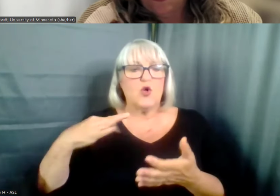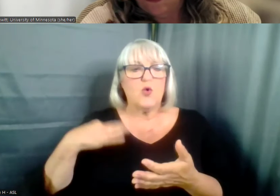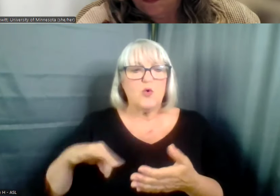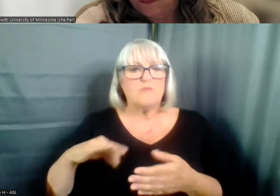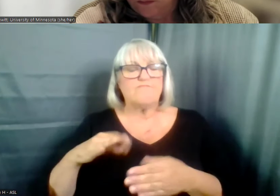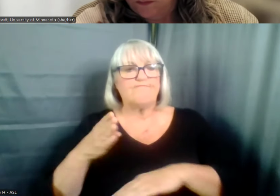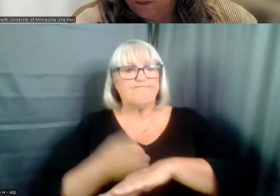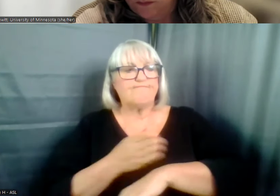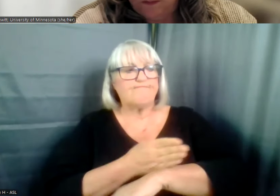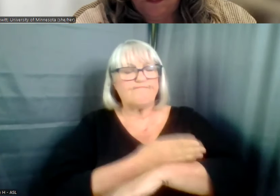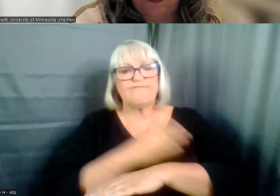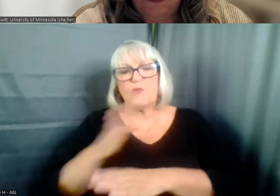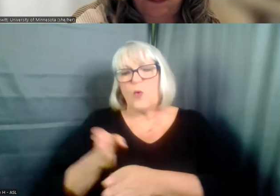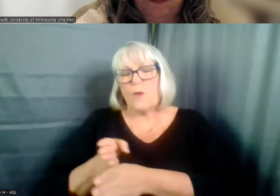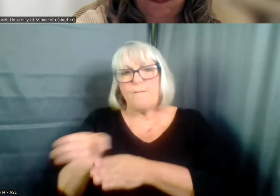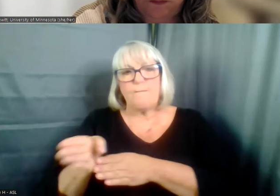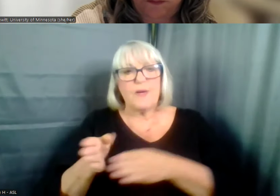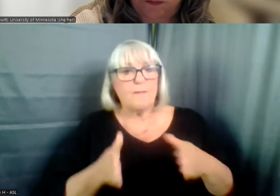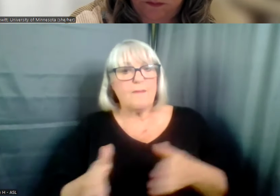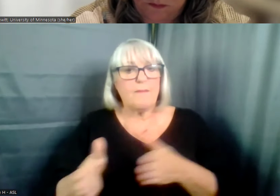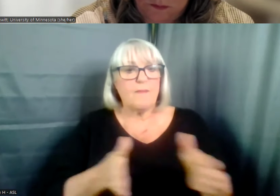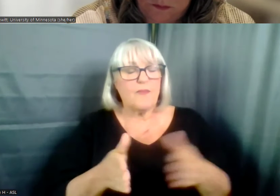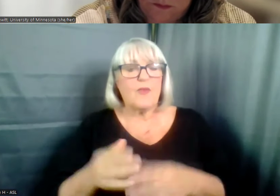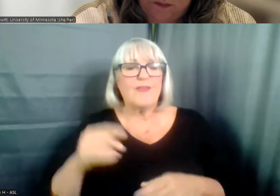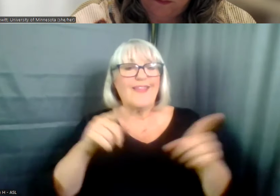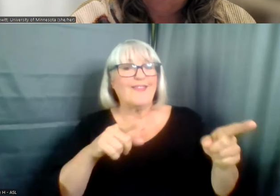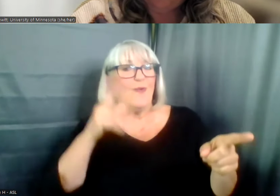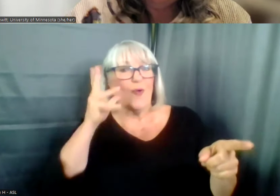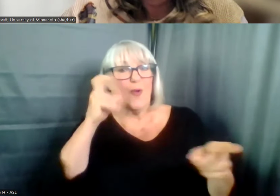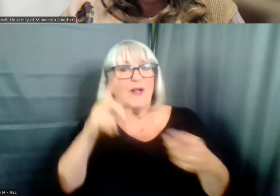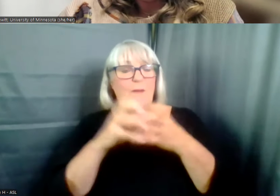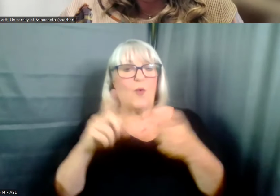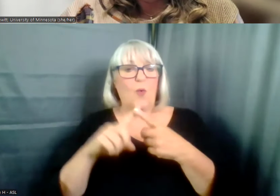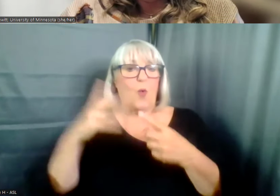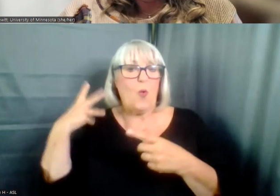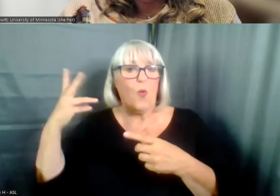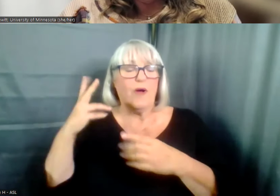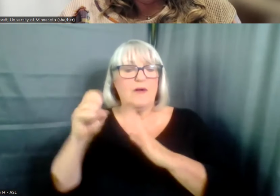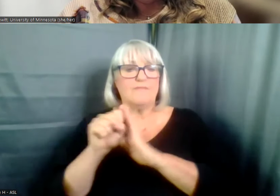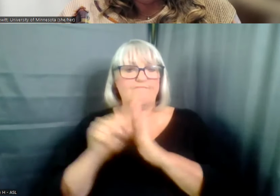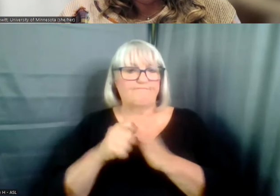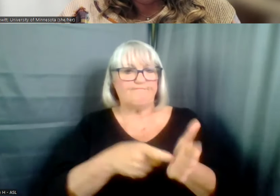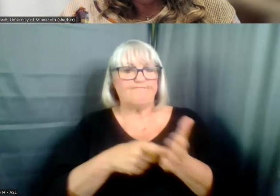articulated career pathways. And we heard a lot about the Washington. Washington requires 75 hours of of entry